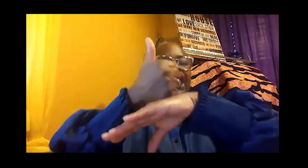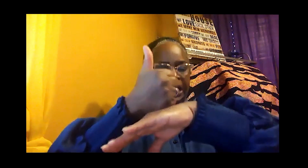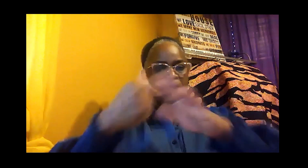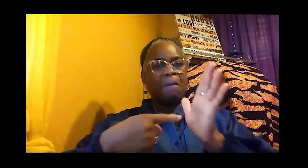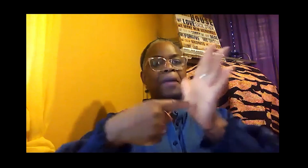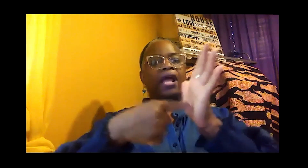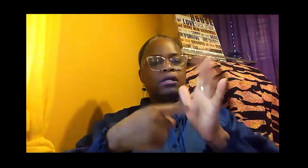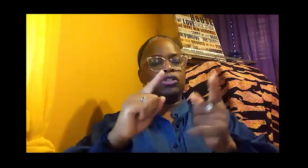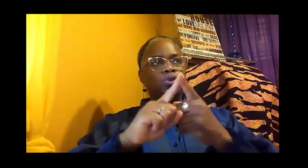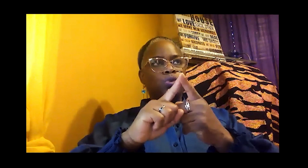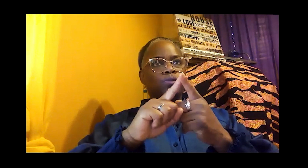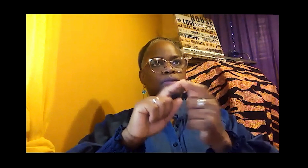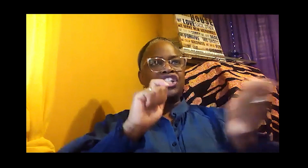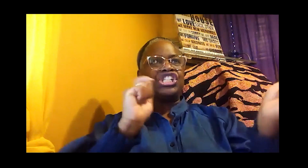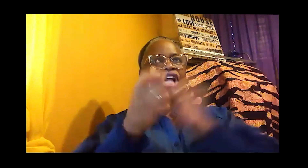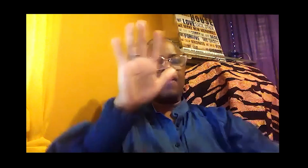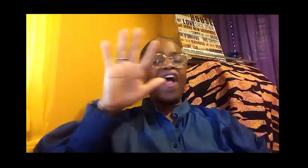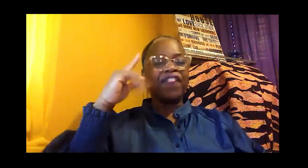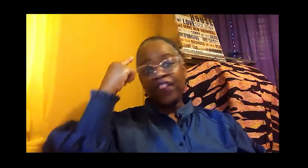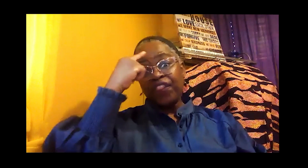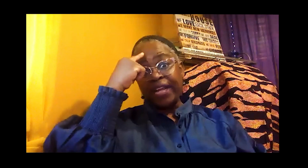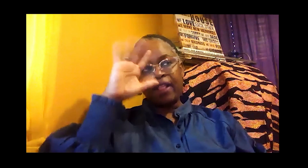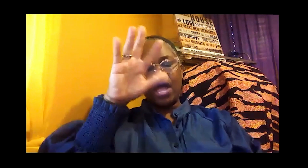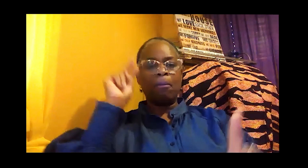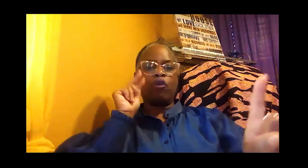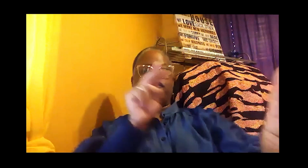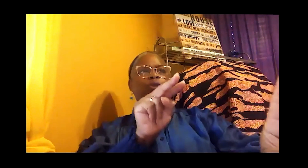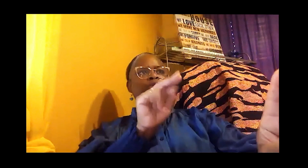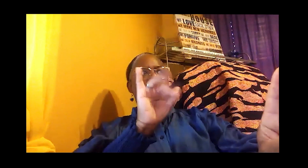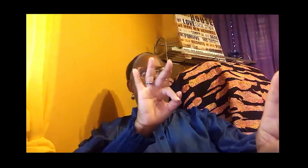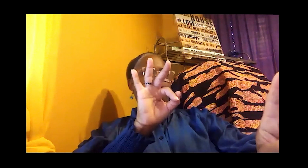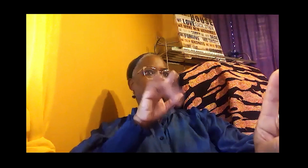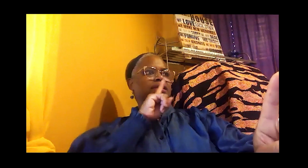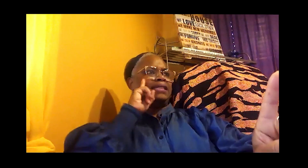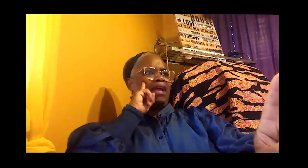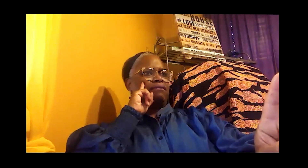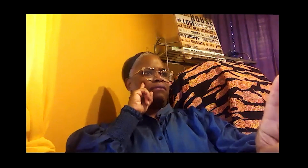VOCA focuses on a model that would assist with changing the thinking of others about Deaf actors.